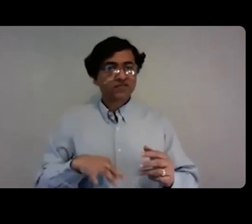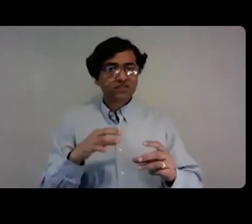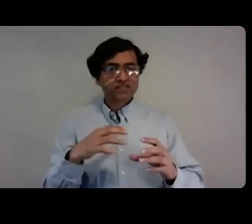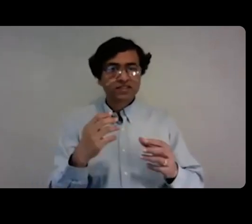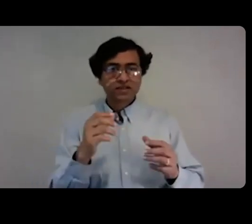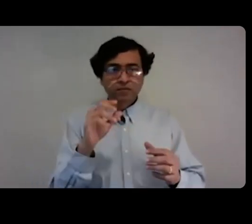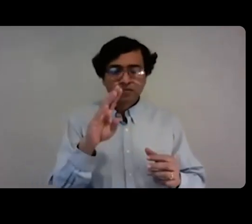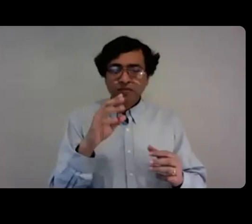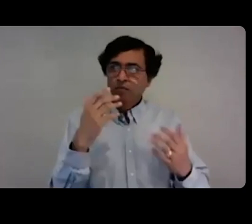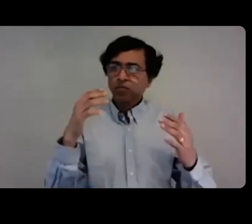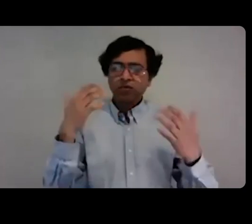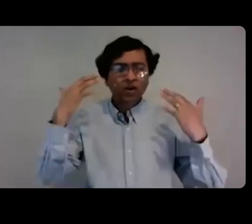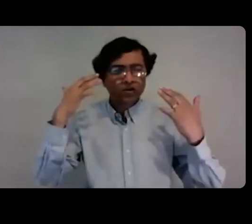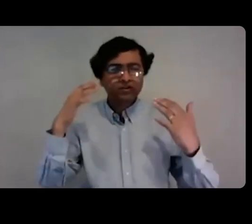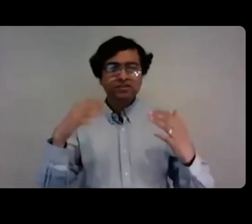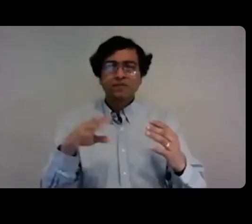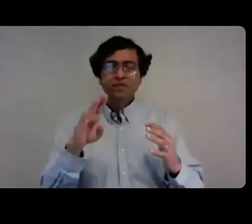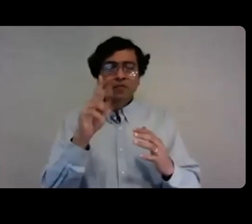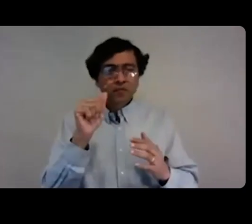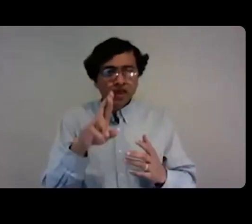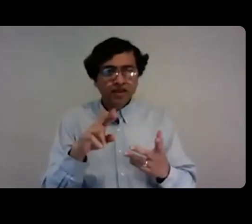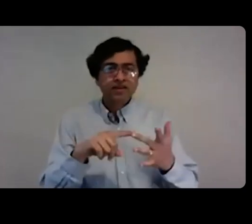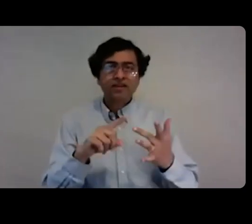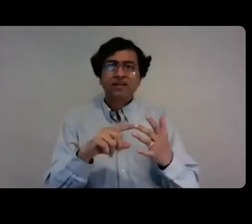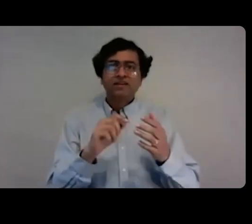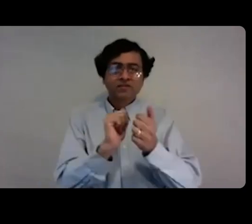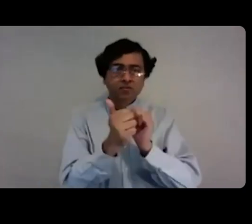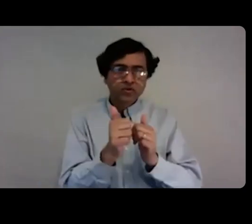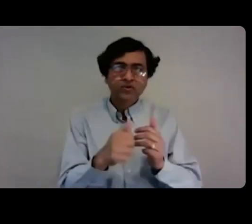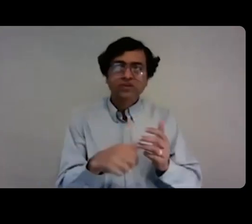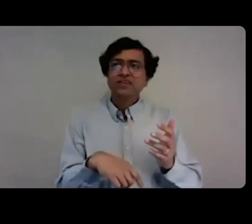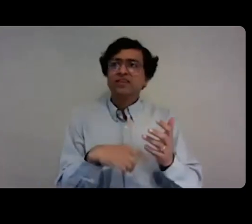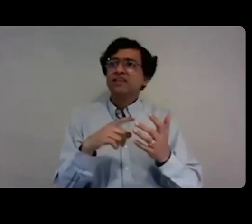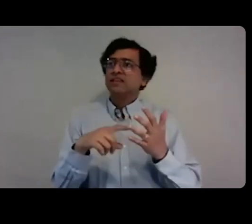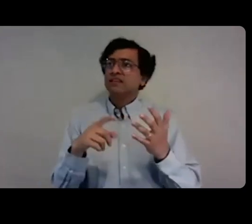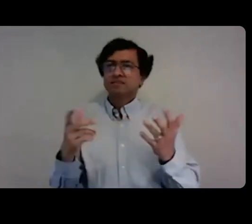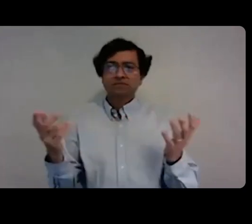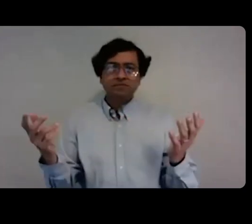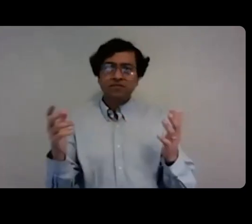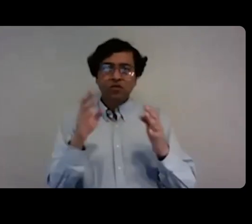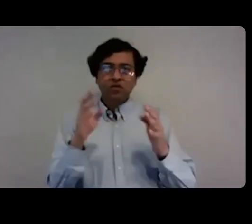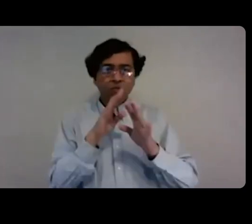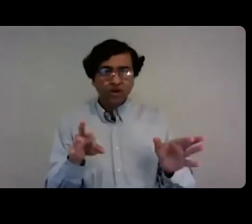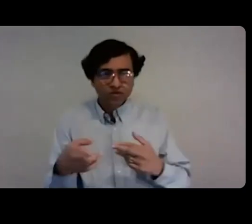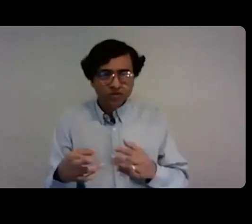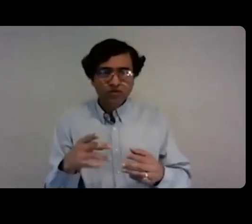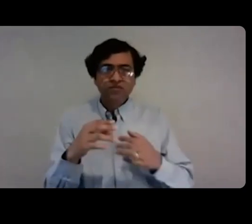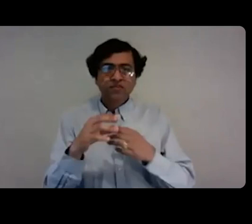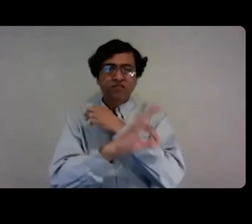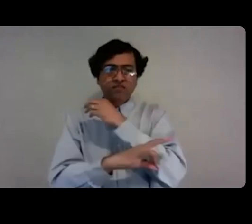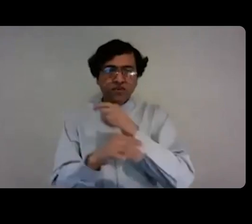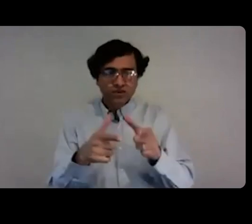captioning to everyday life when there are noisy environments, like a bar or sports stadium